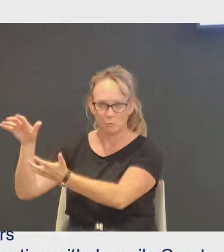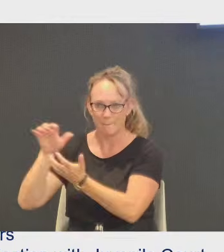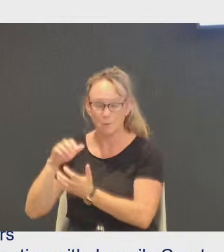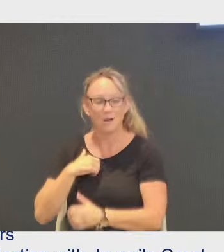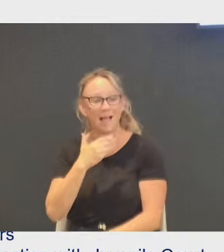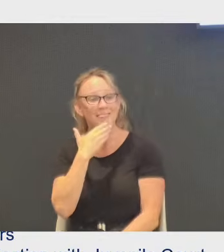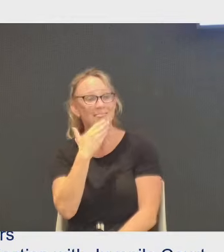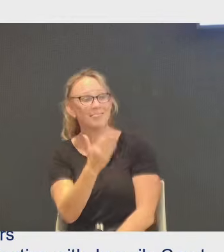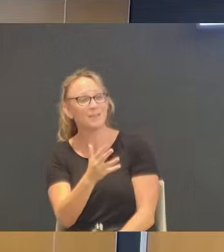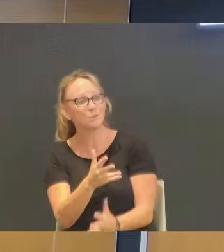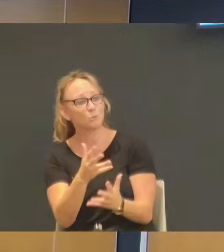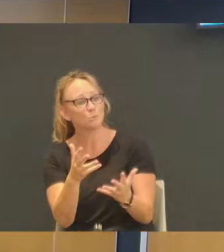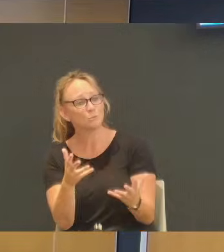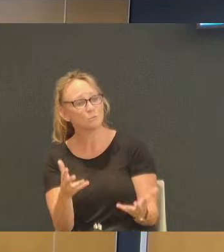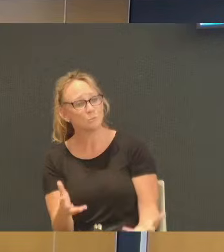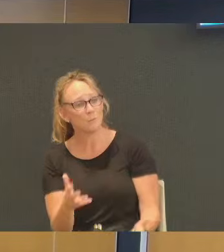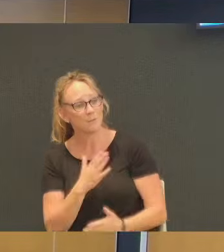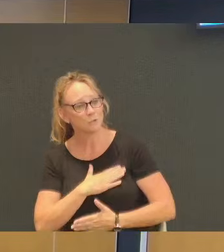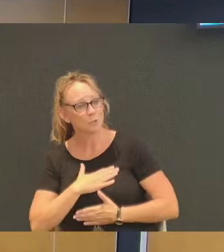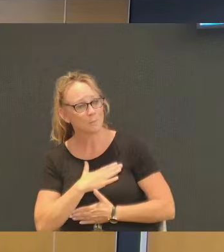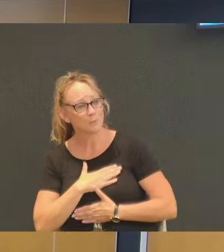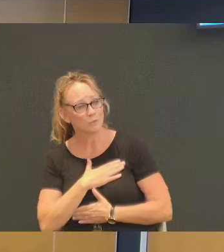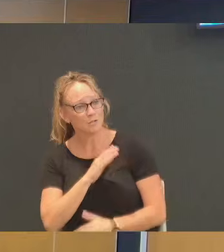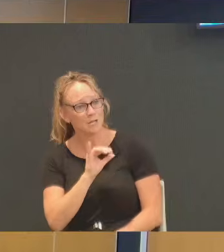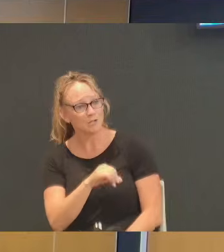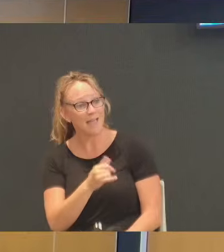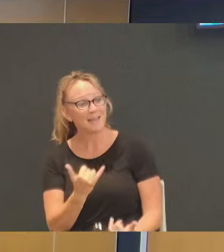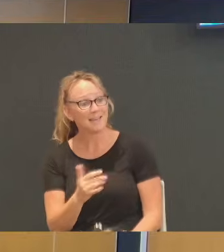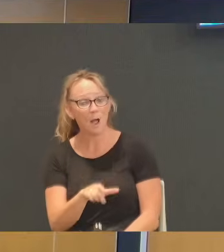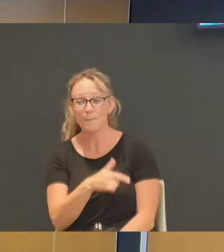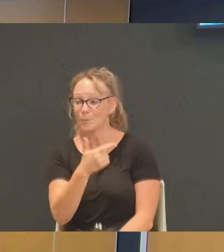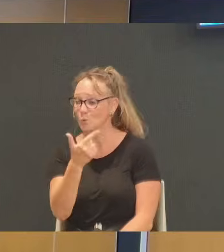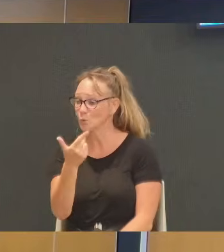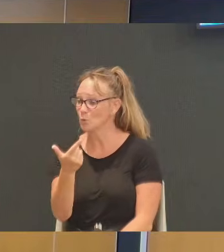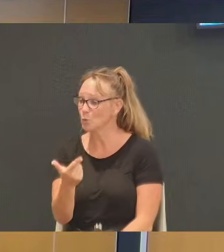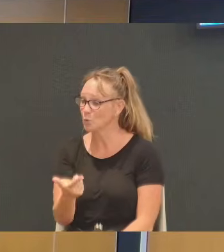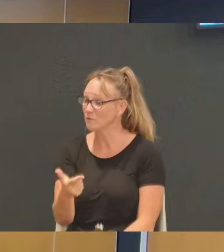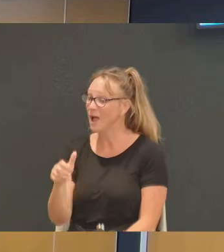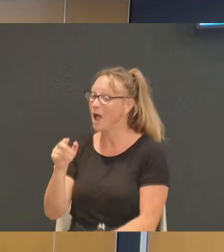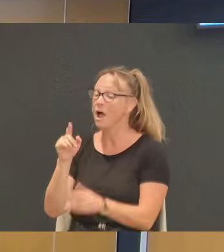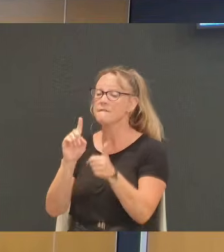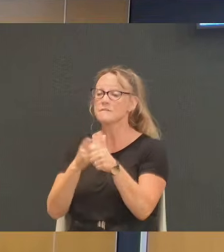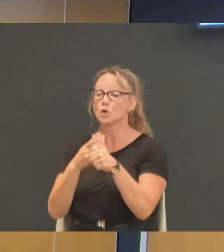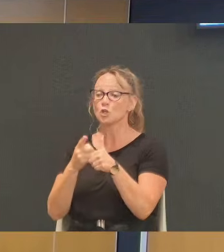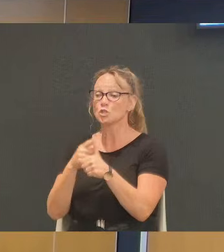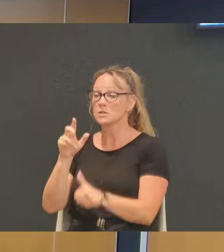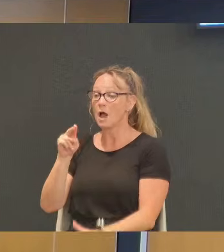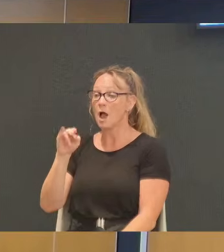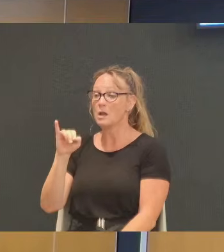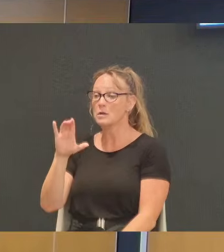Lisa. Appreciate it. We'll move into our speakers. Nicole Williams Kingsley, please come